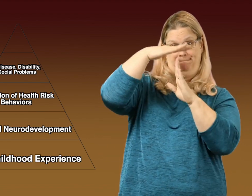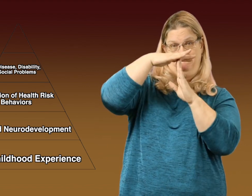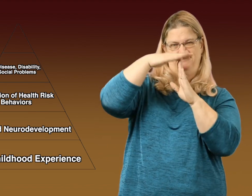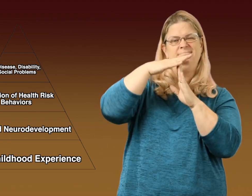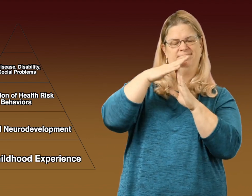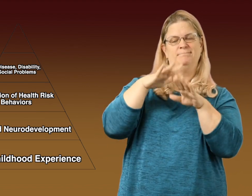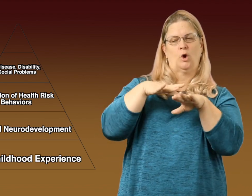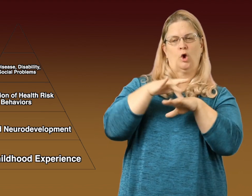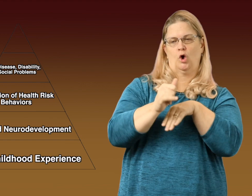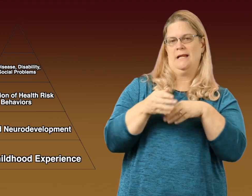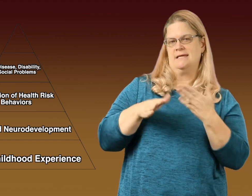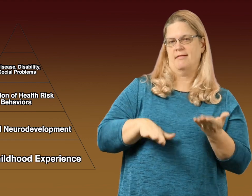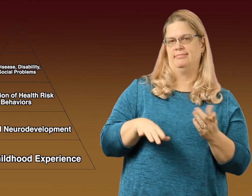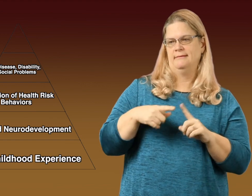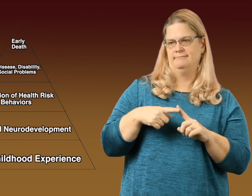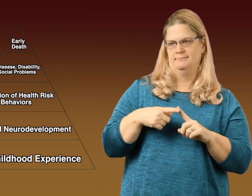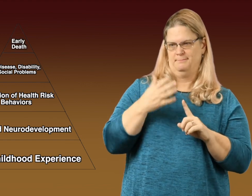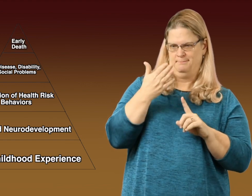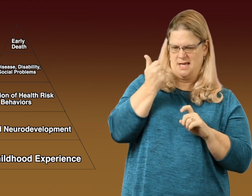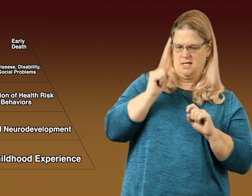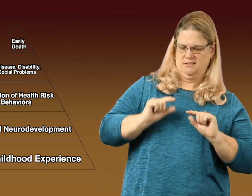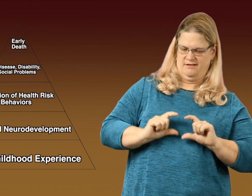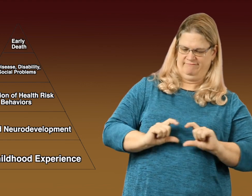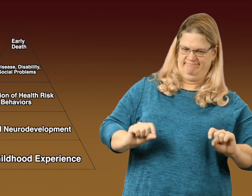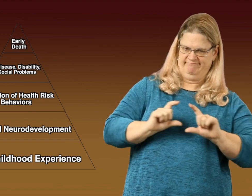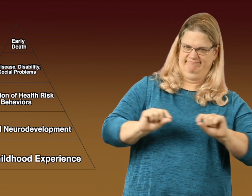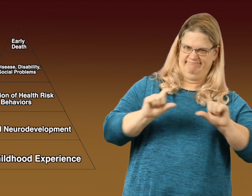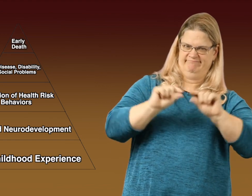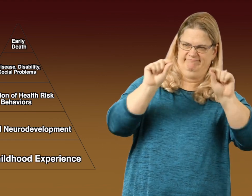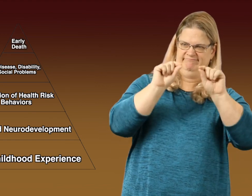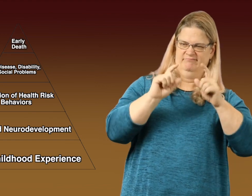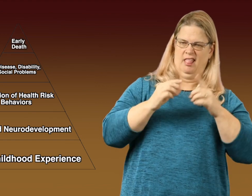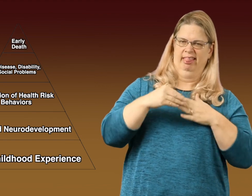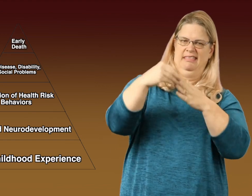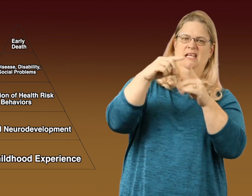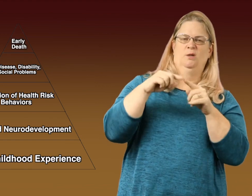At the very top of the pyramid is early death, and so,